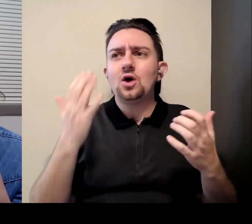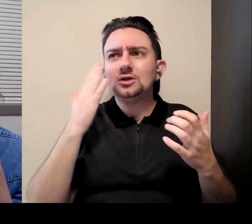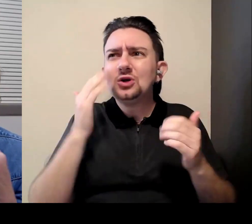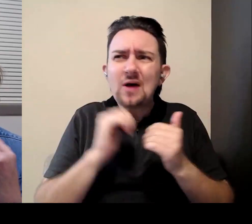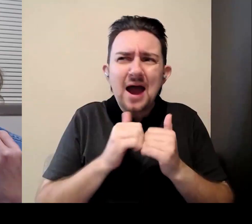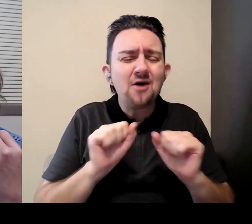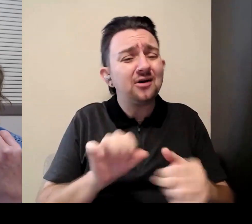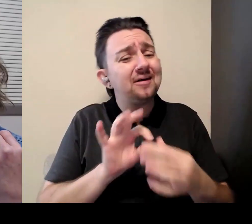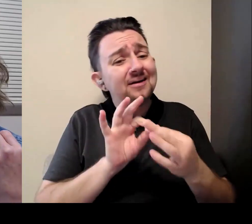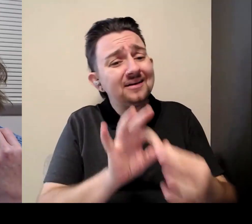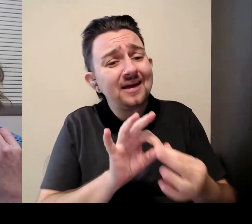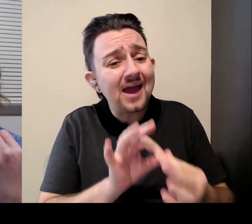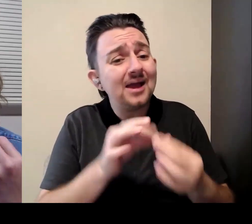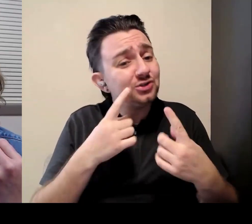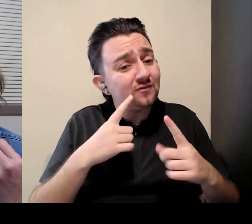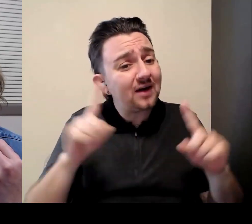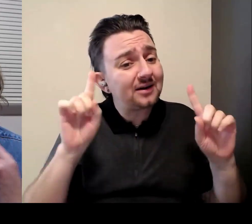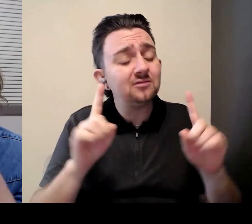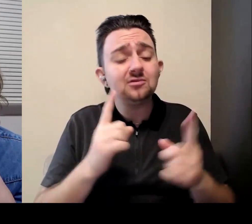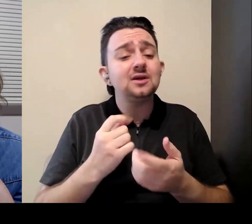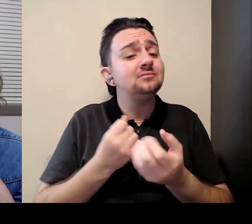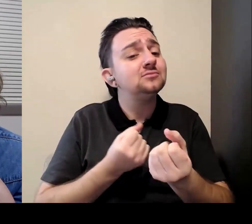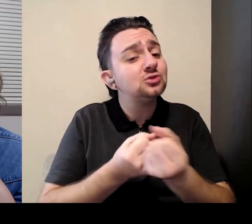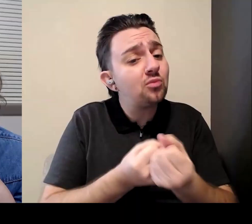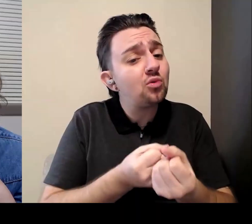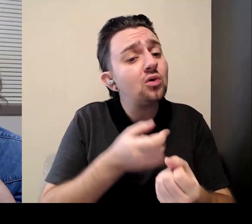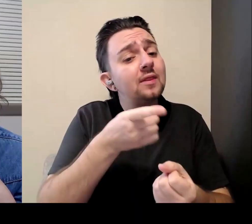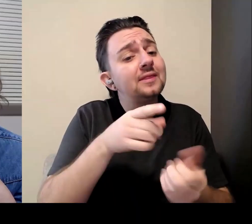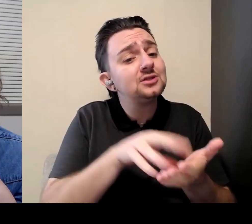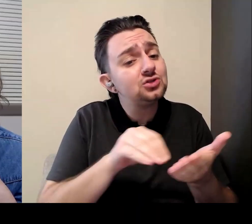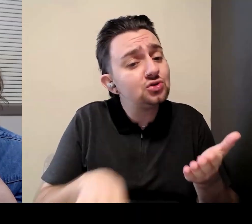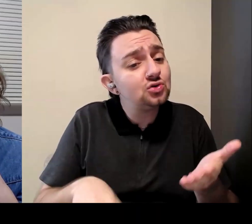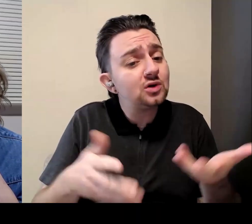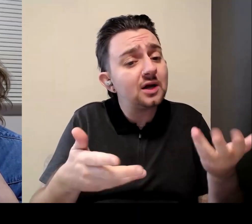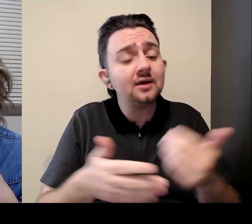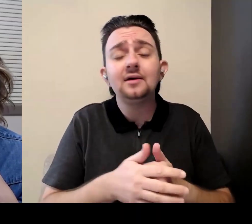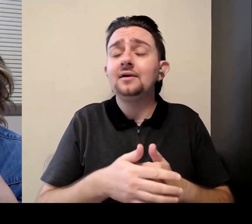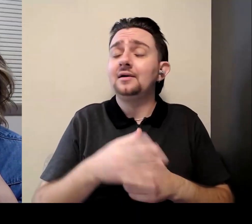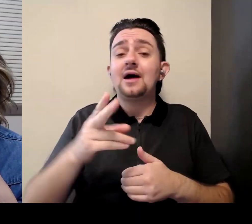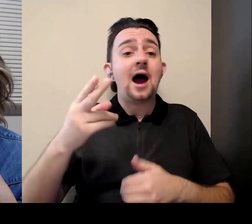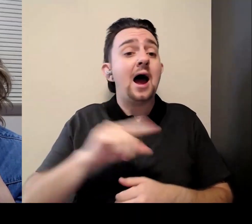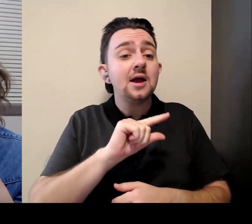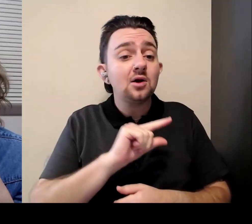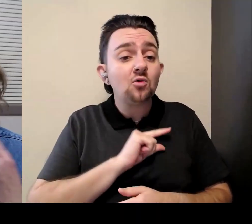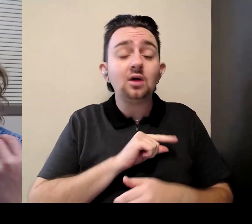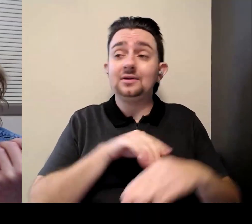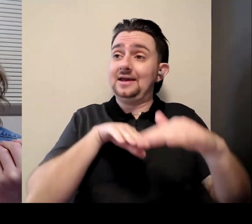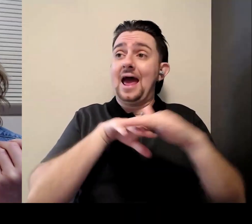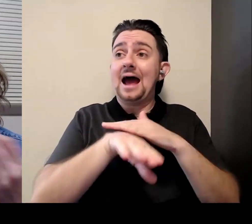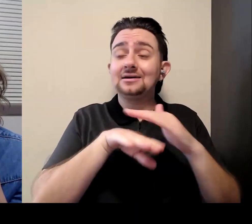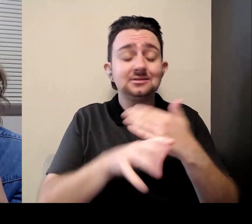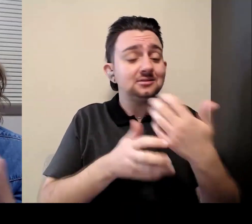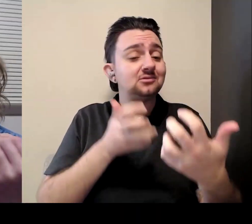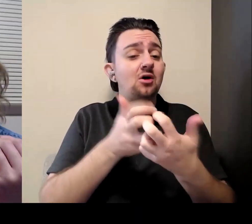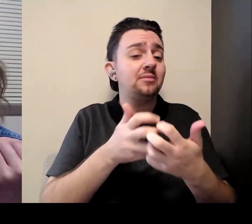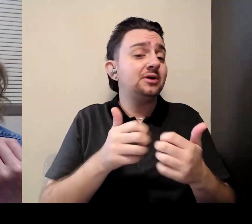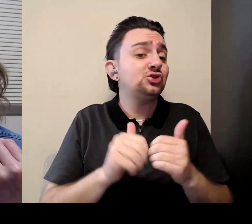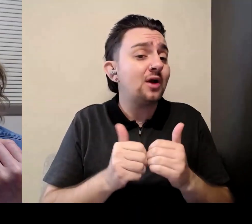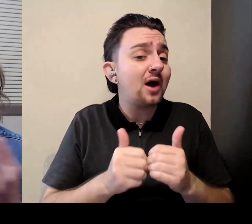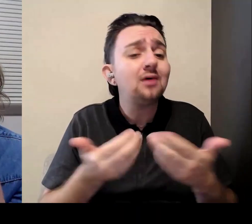How can I make sure that they have high quality access to information in my classroom? And how can I, what can I do?